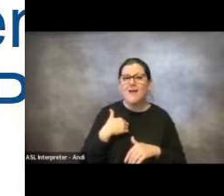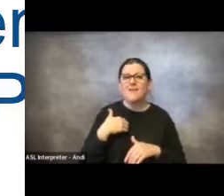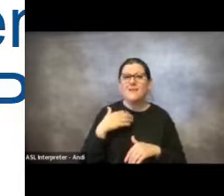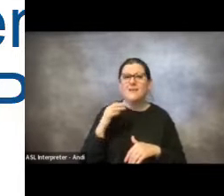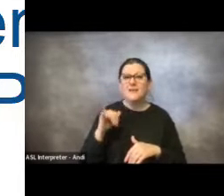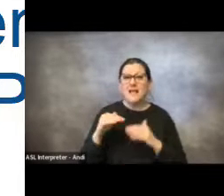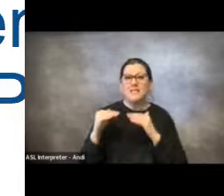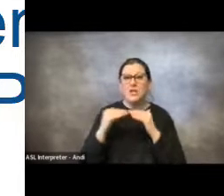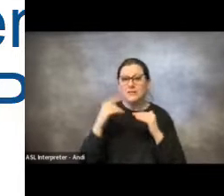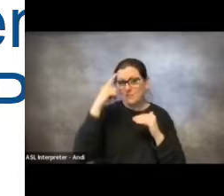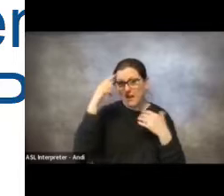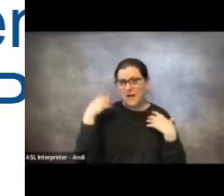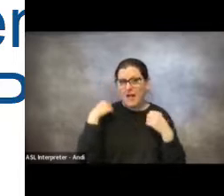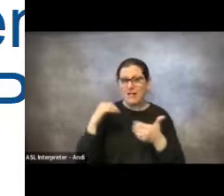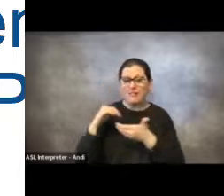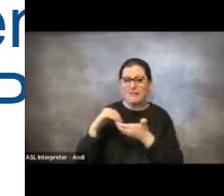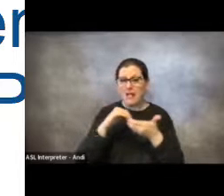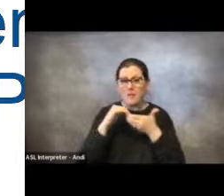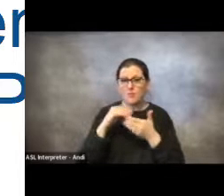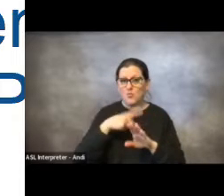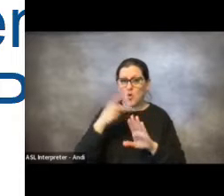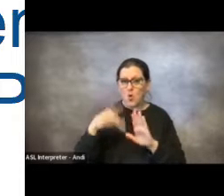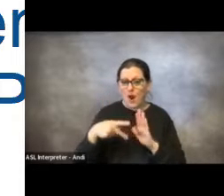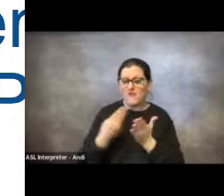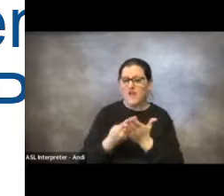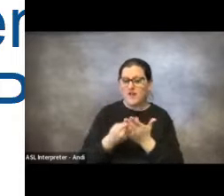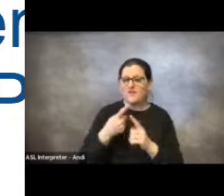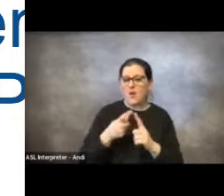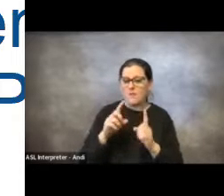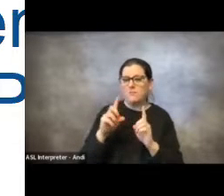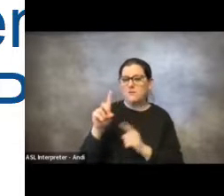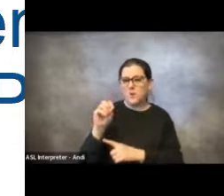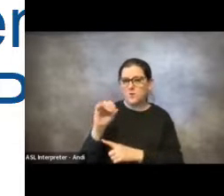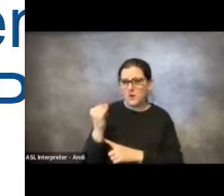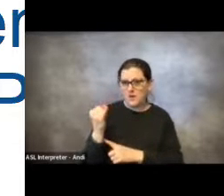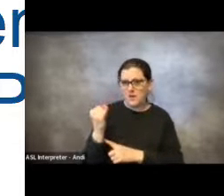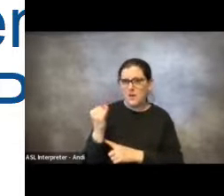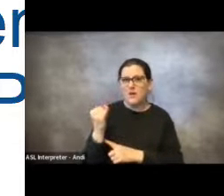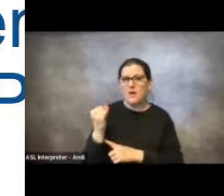collaboration program, it's it's funded through the Department of Justice and the justice and mental health collaboration